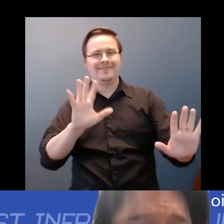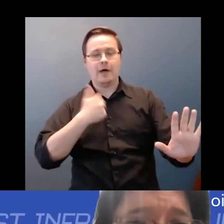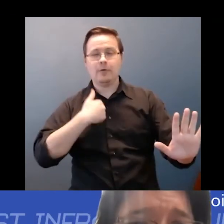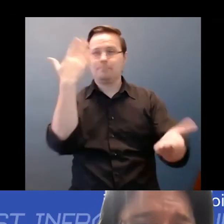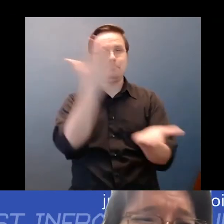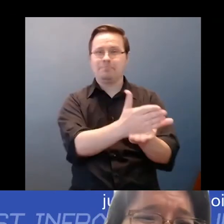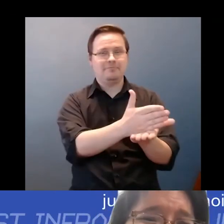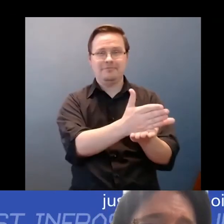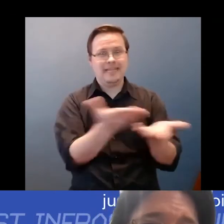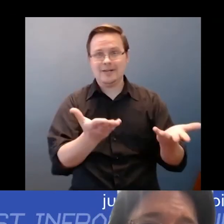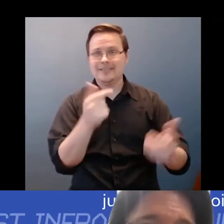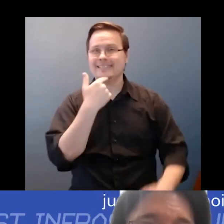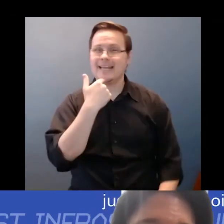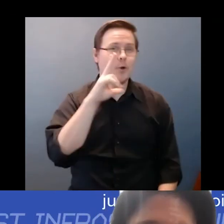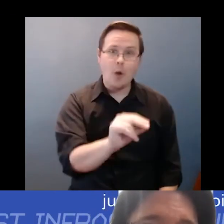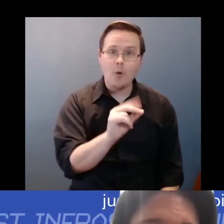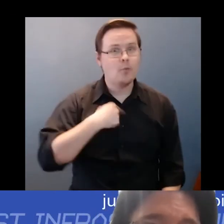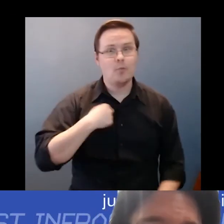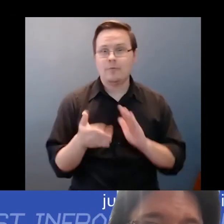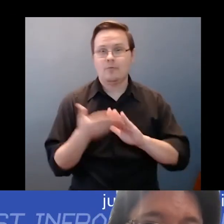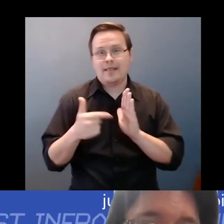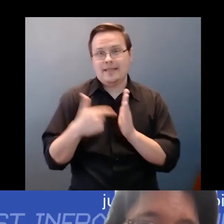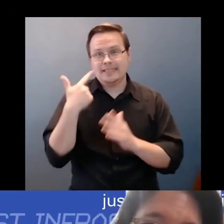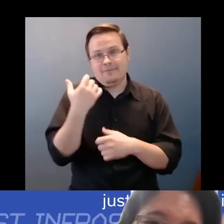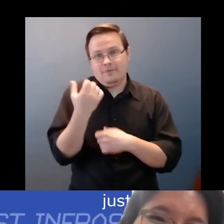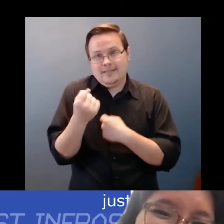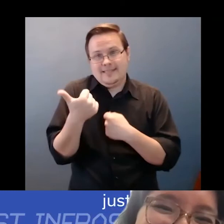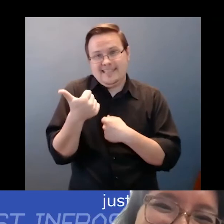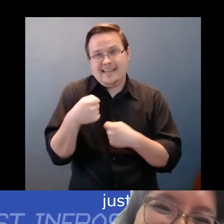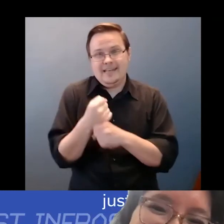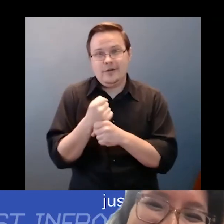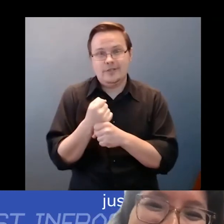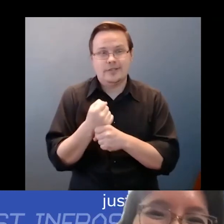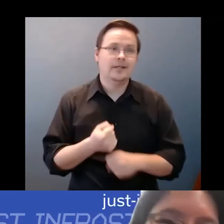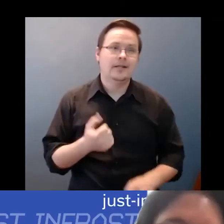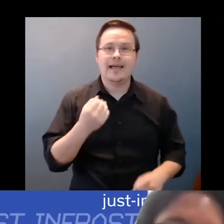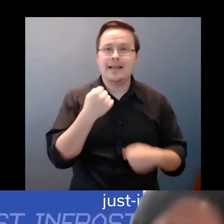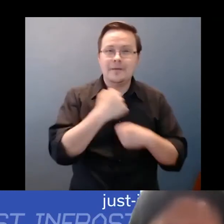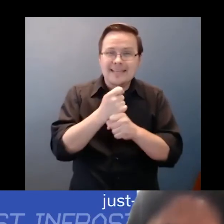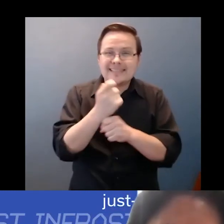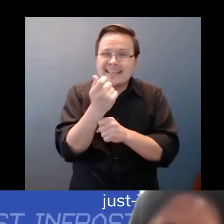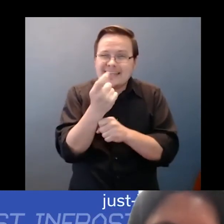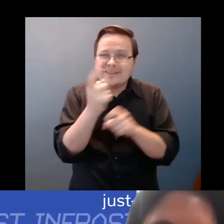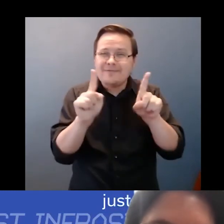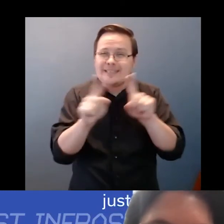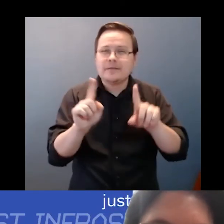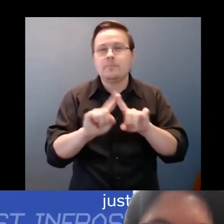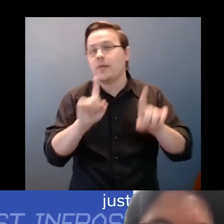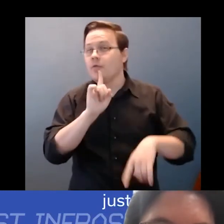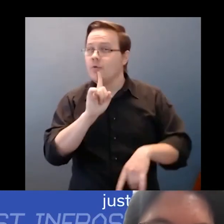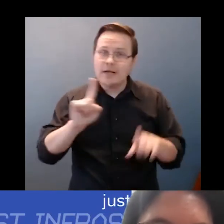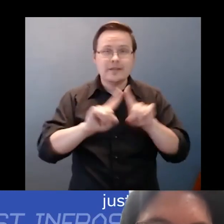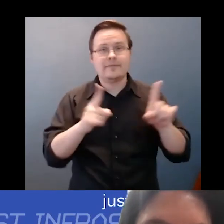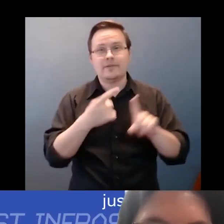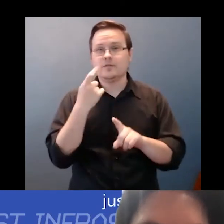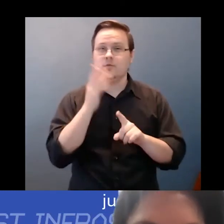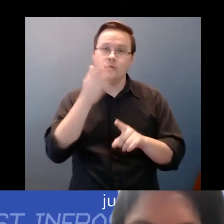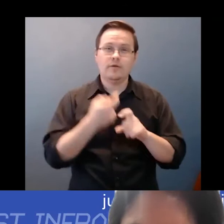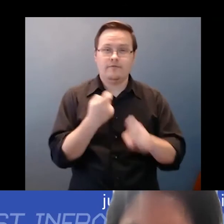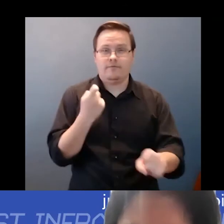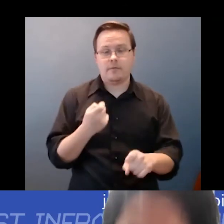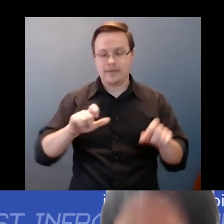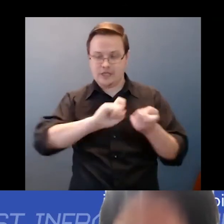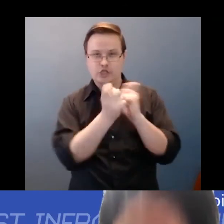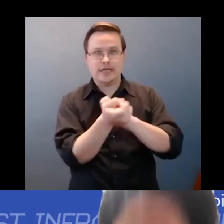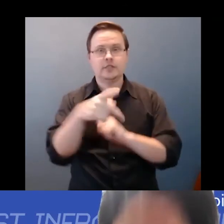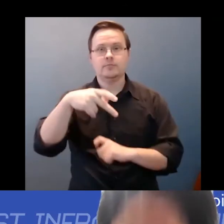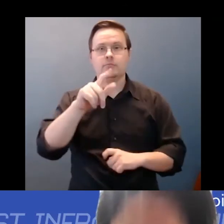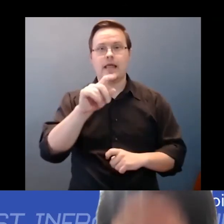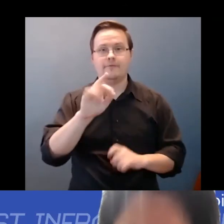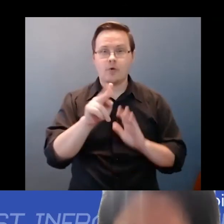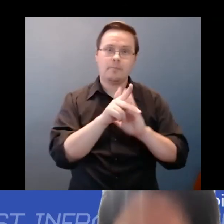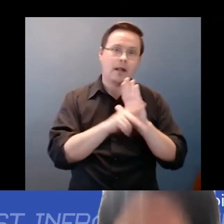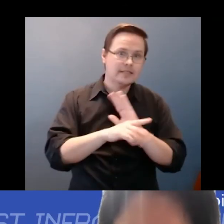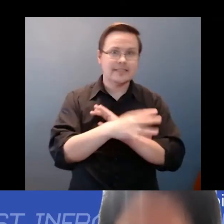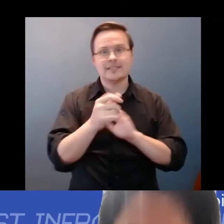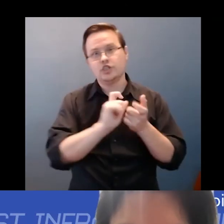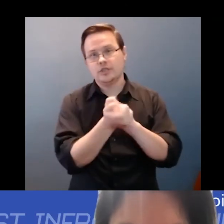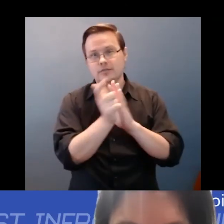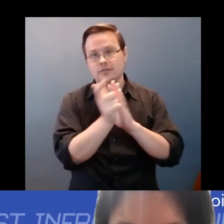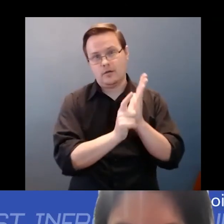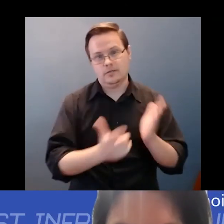And I would like to put that I would put a stop to that right here and say like, no, like we ran this thing for 10 years, and you know it makes a teeny tiny difference but like the real differences are going to come from changes to platform policies and